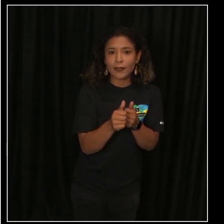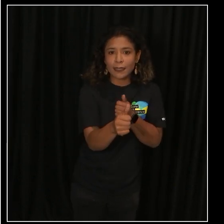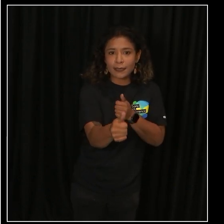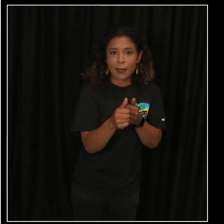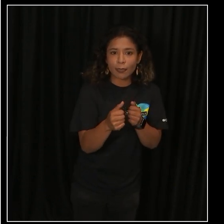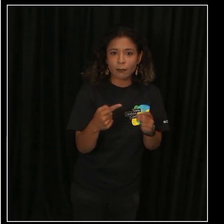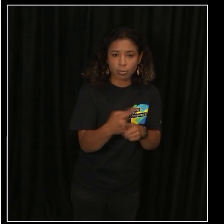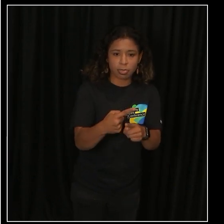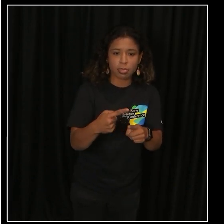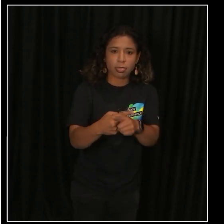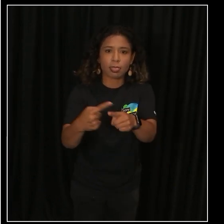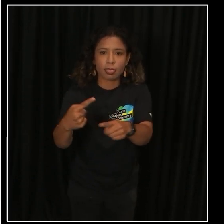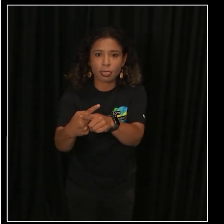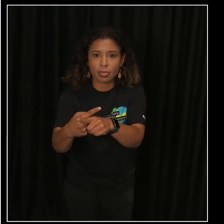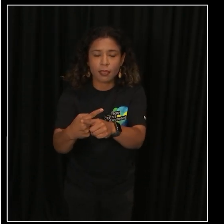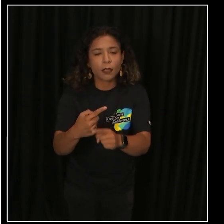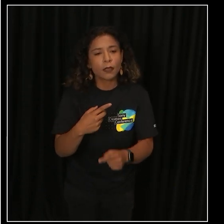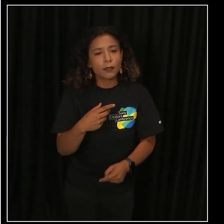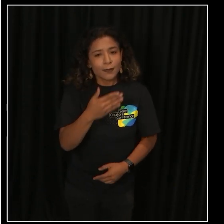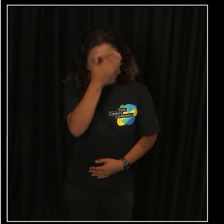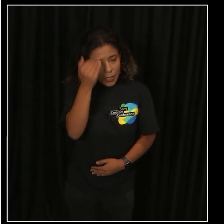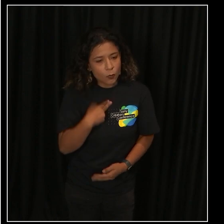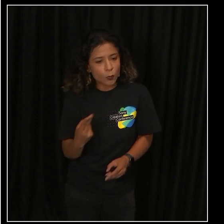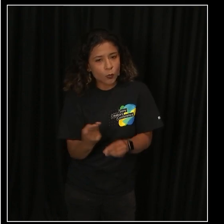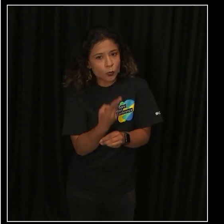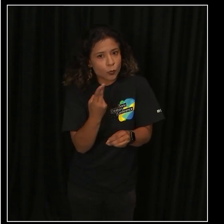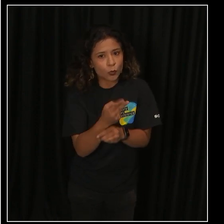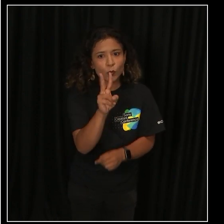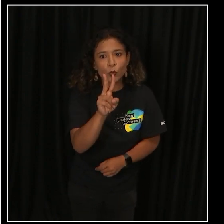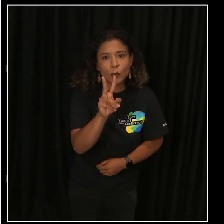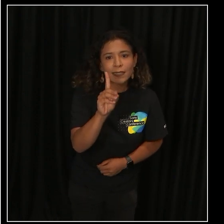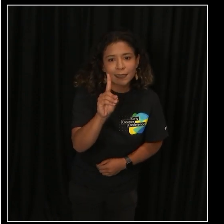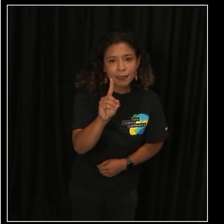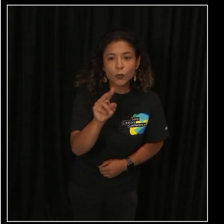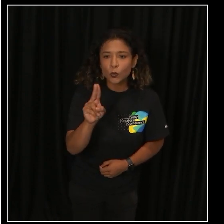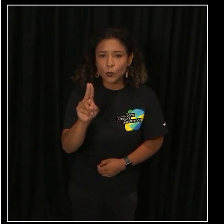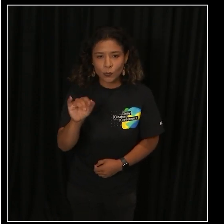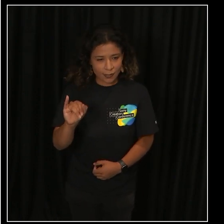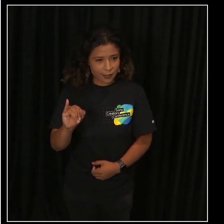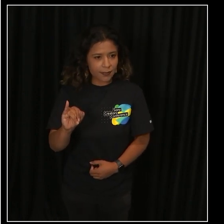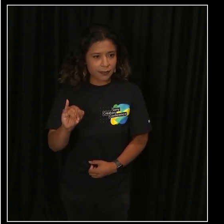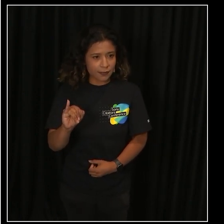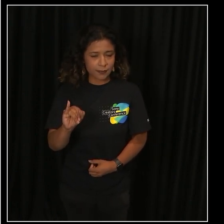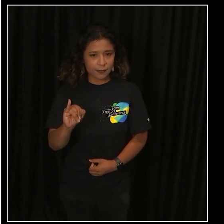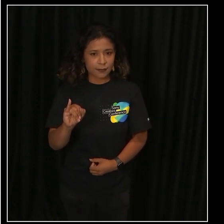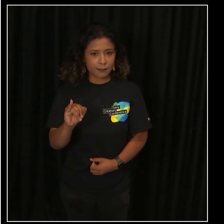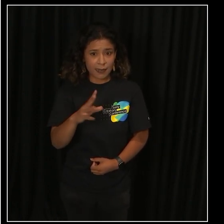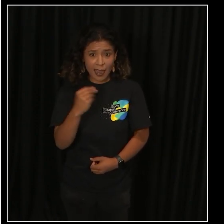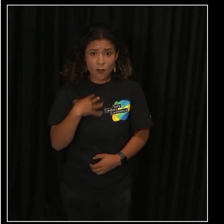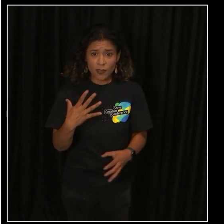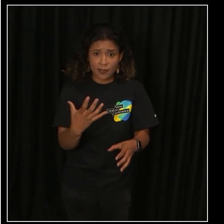by optimizing 2D user interface. we also attain realistic lighting